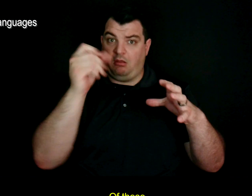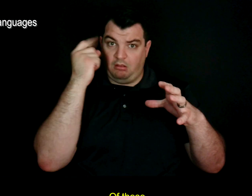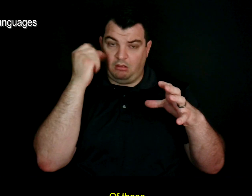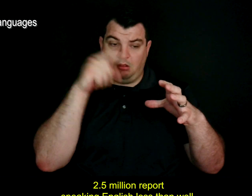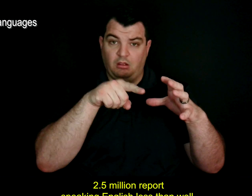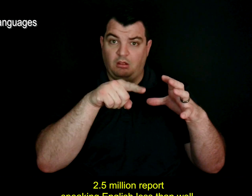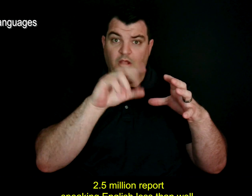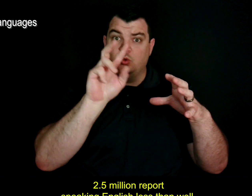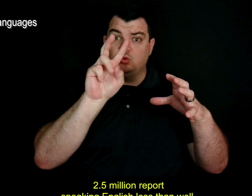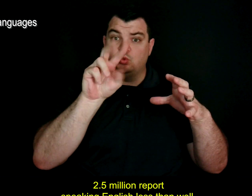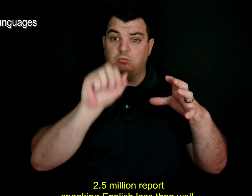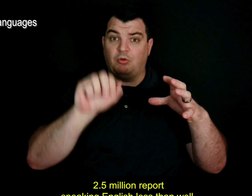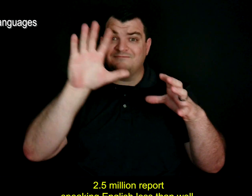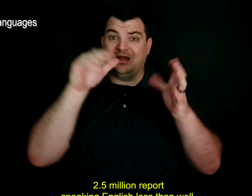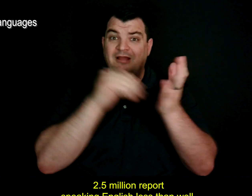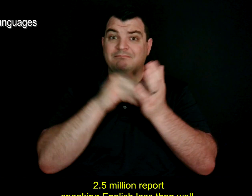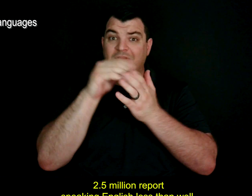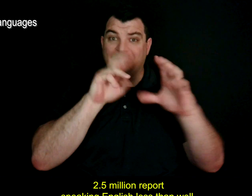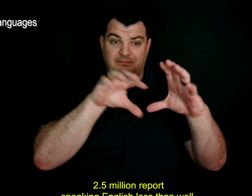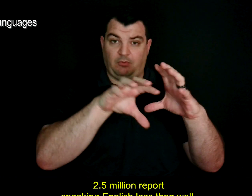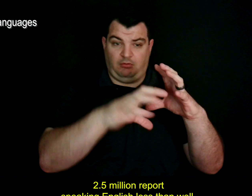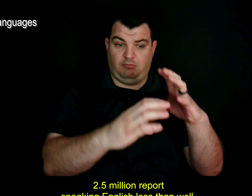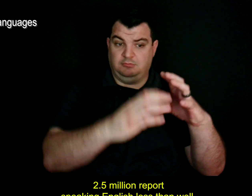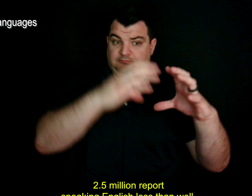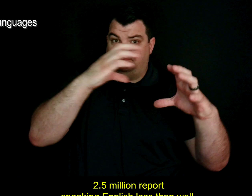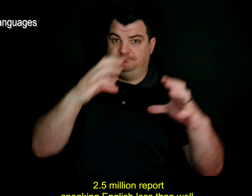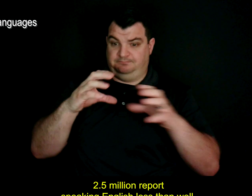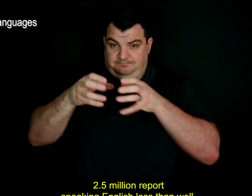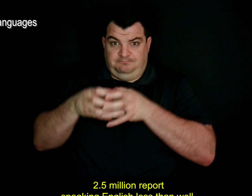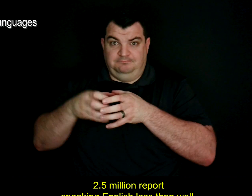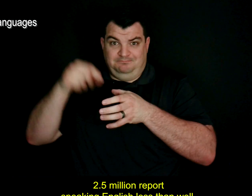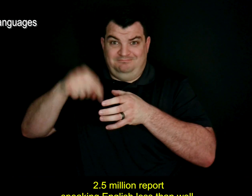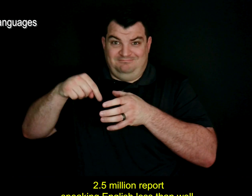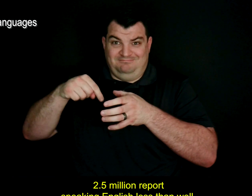Of these, 2.5 million report speaking English less than well.